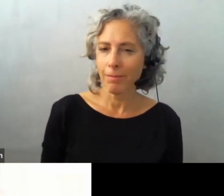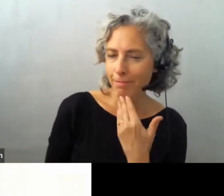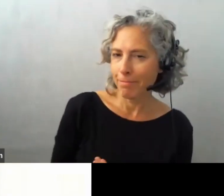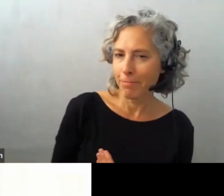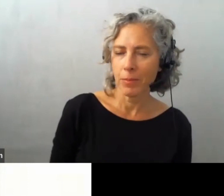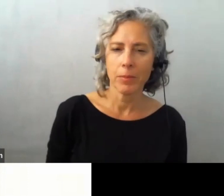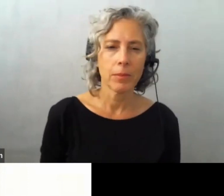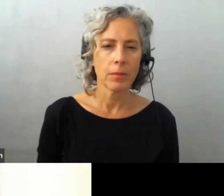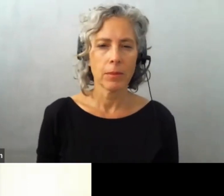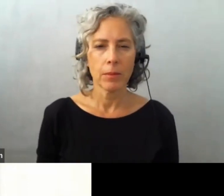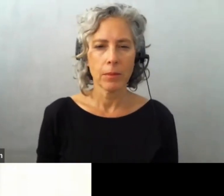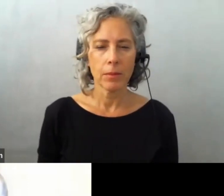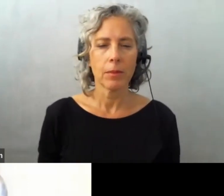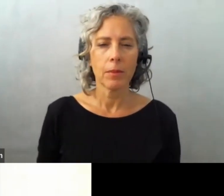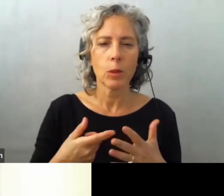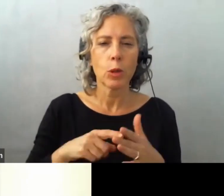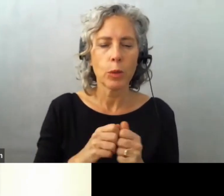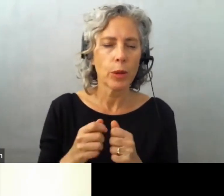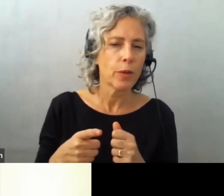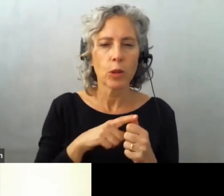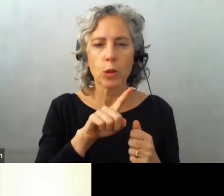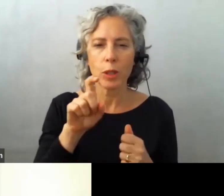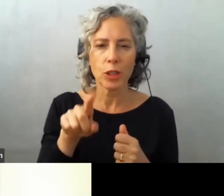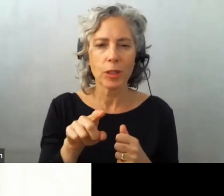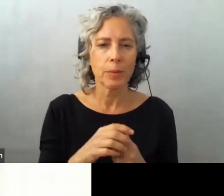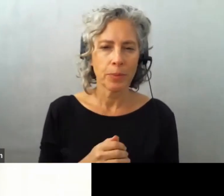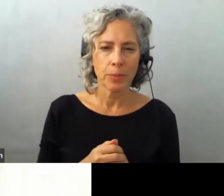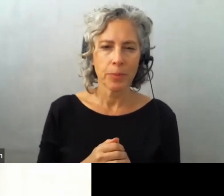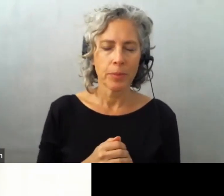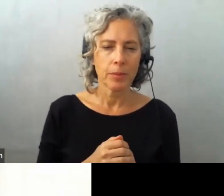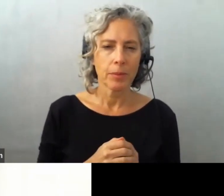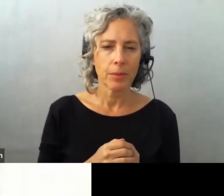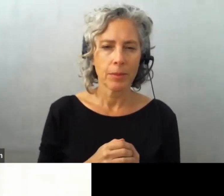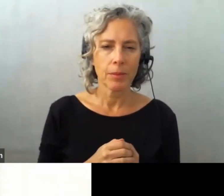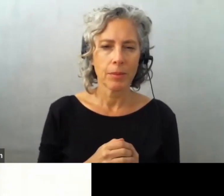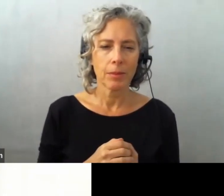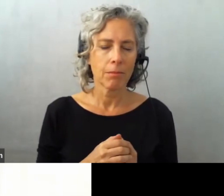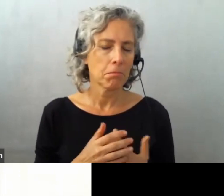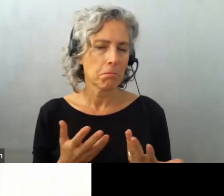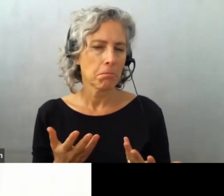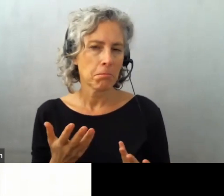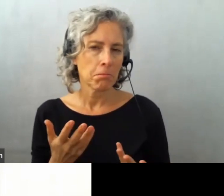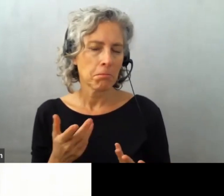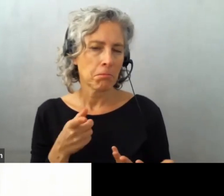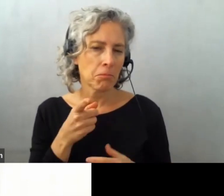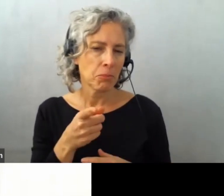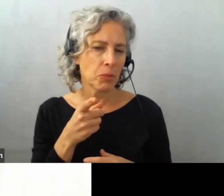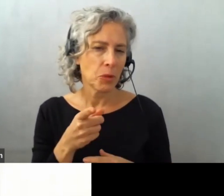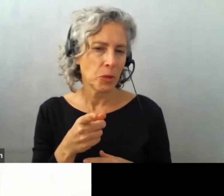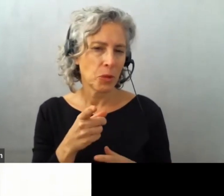this, I'd like to start with the first question to you then. So what shifts have you seen Since